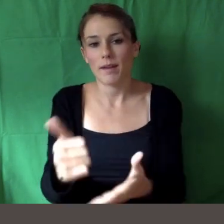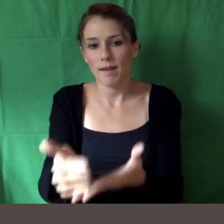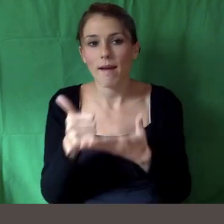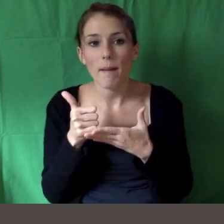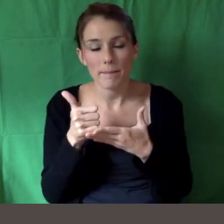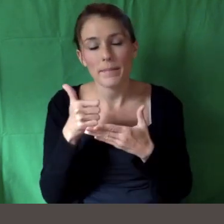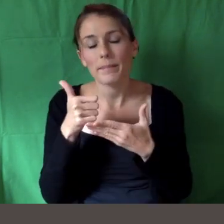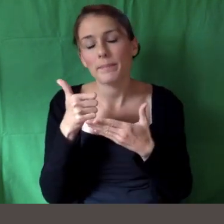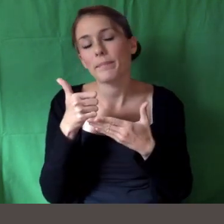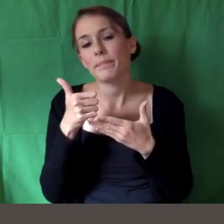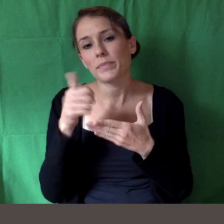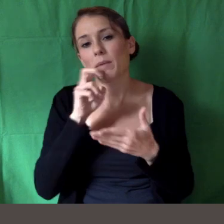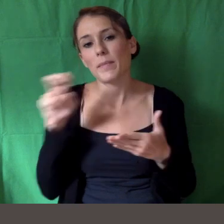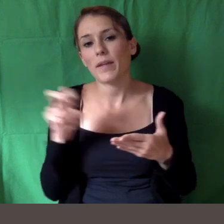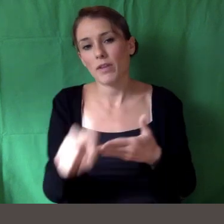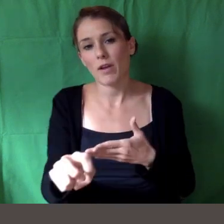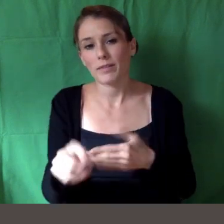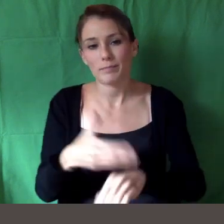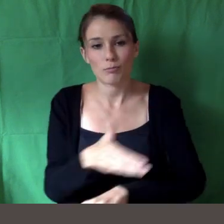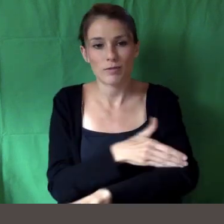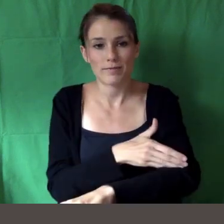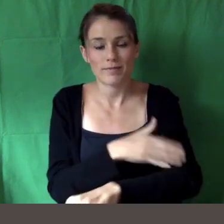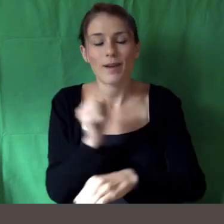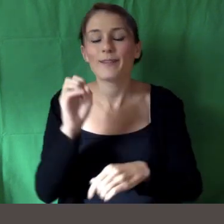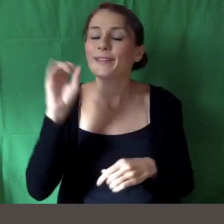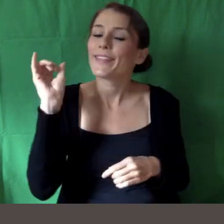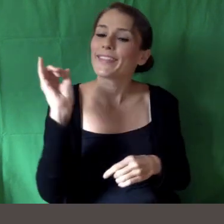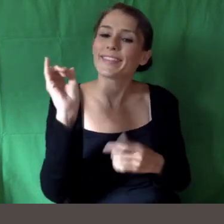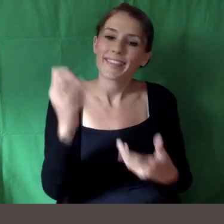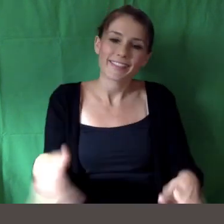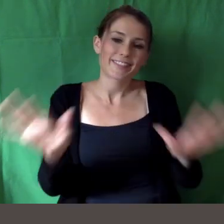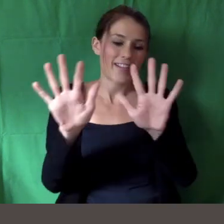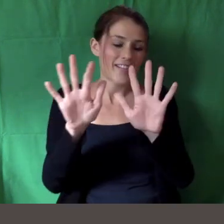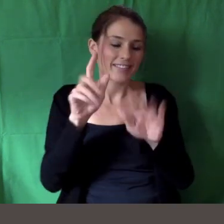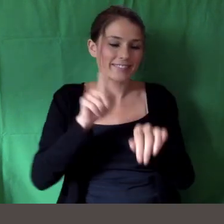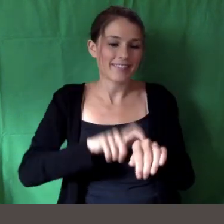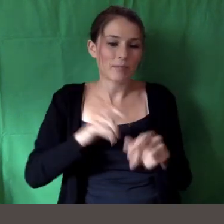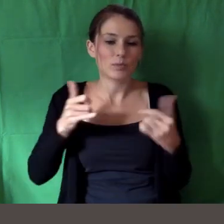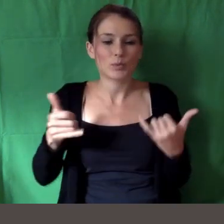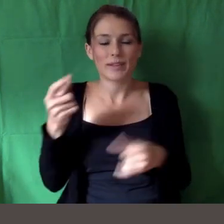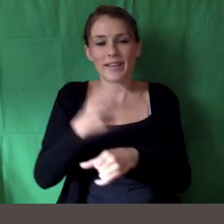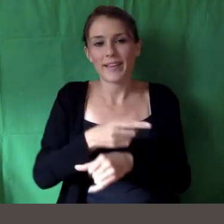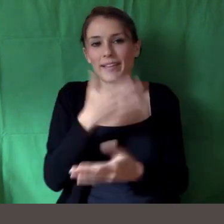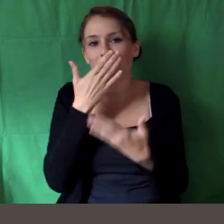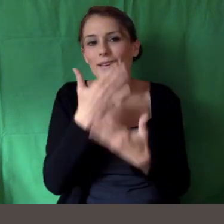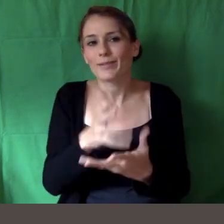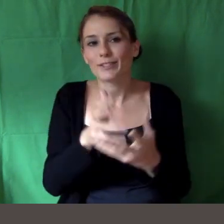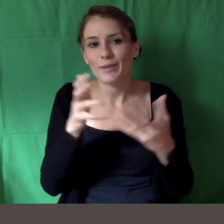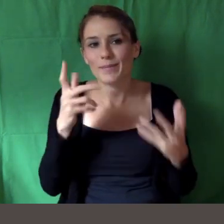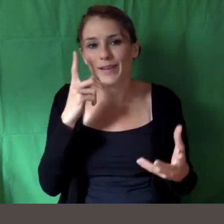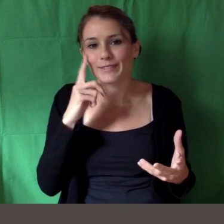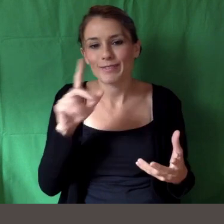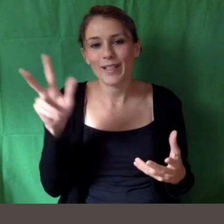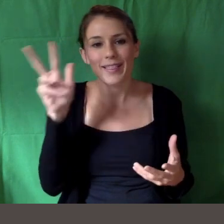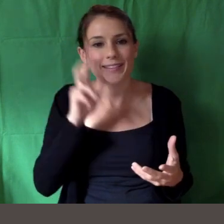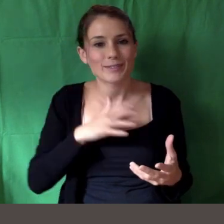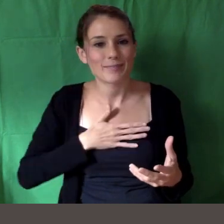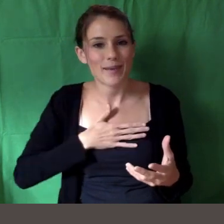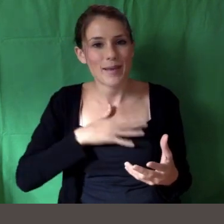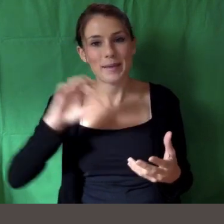Python and make it better. I think that's all the time we have today. Thank you so much for listening to my PEP talk.